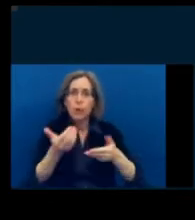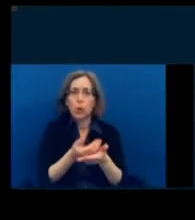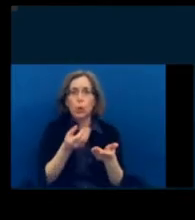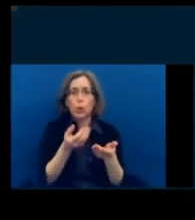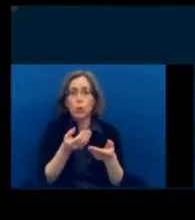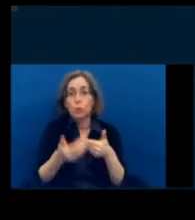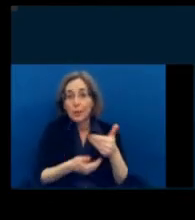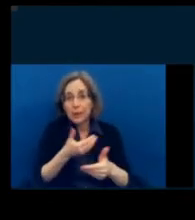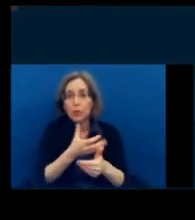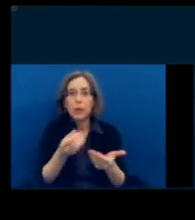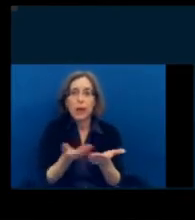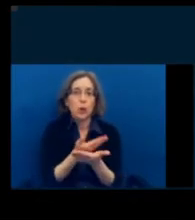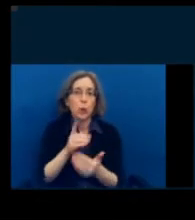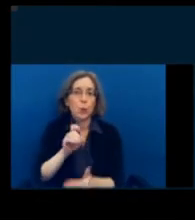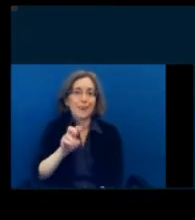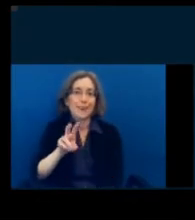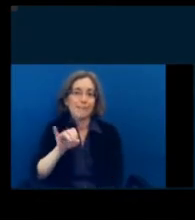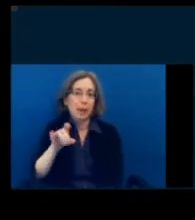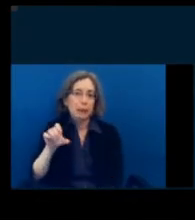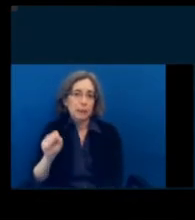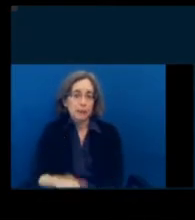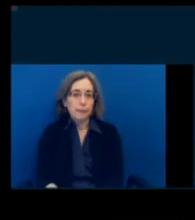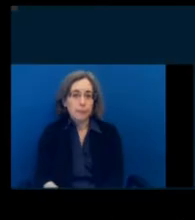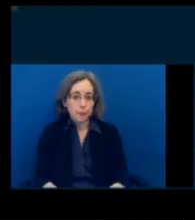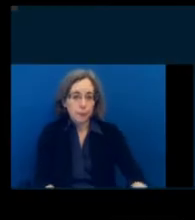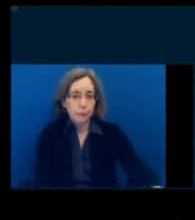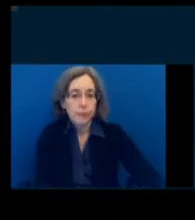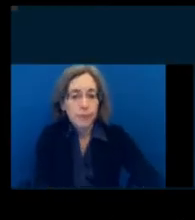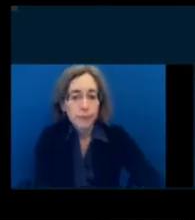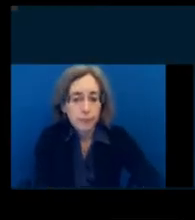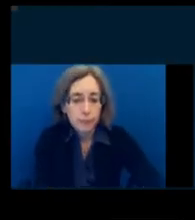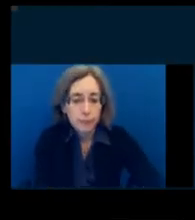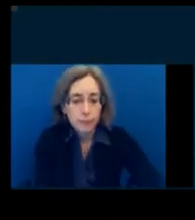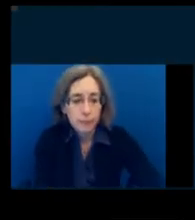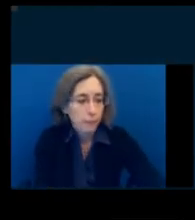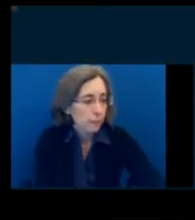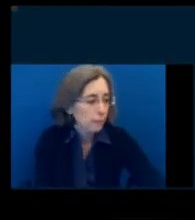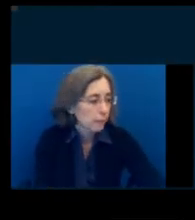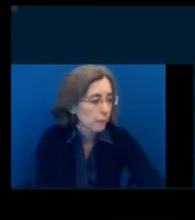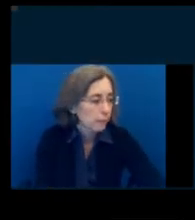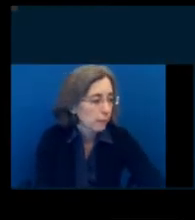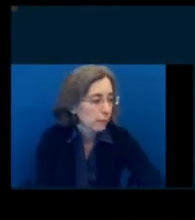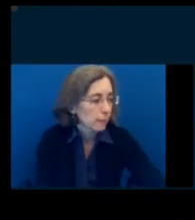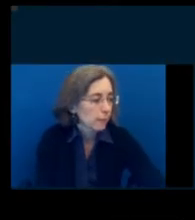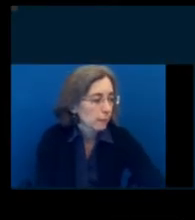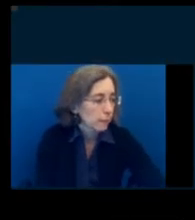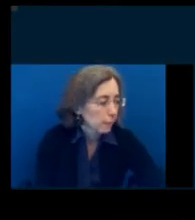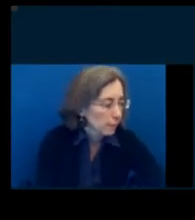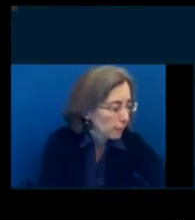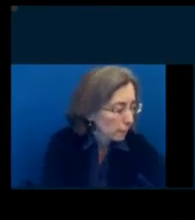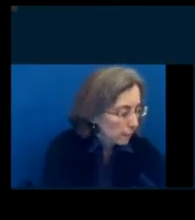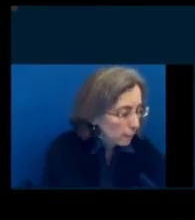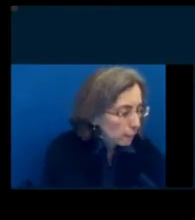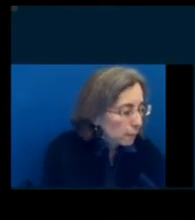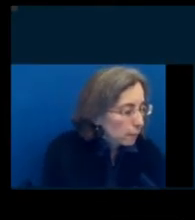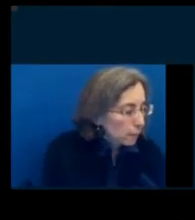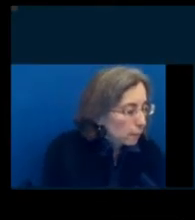THE INTERSECTION OF IMPORTANT MEDICINE HAS BEEN OF GREAT INTEREST TO ME. I WAS FORTUNATE TO HAVE THE